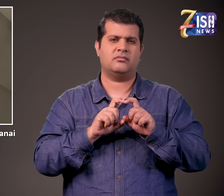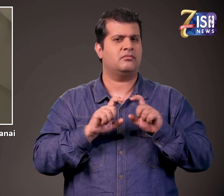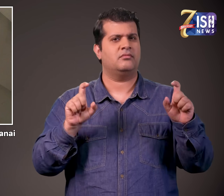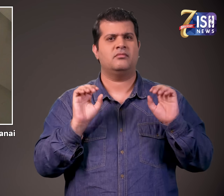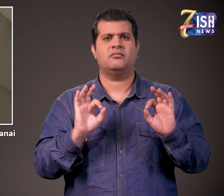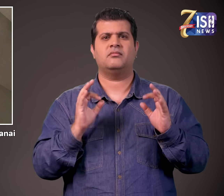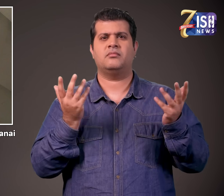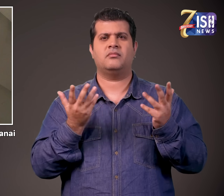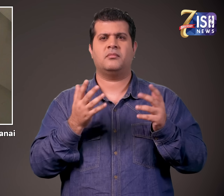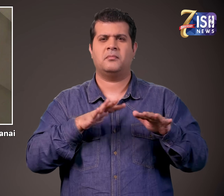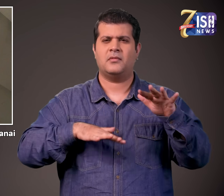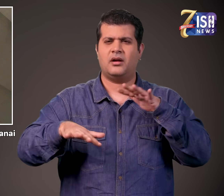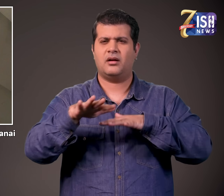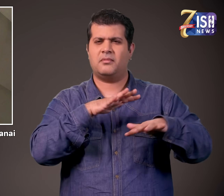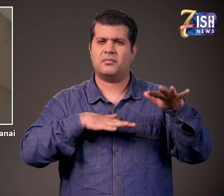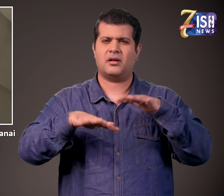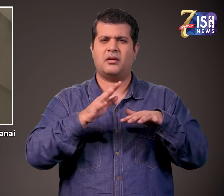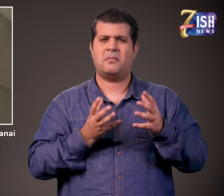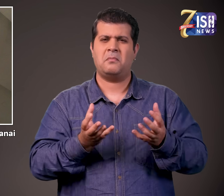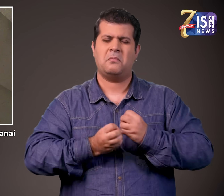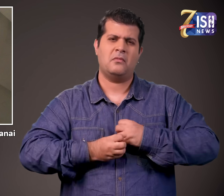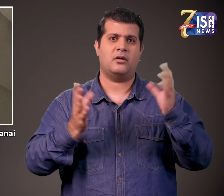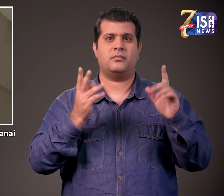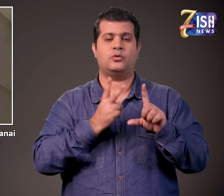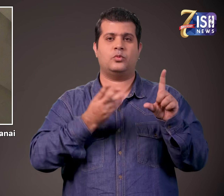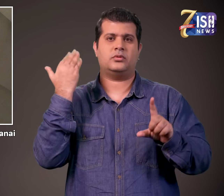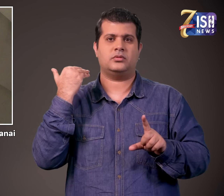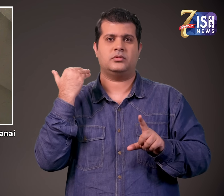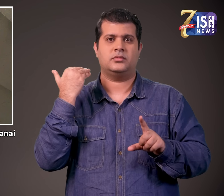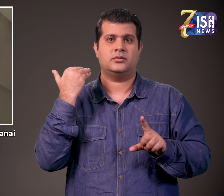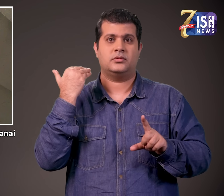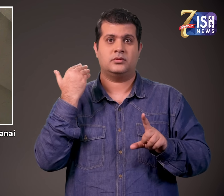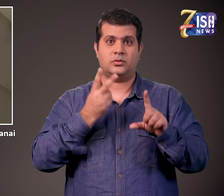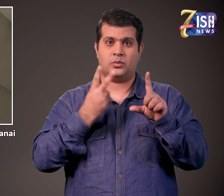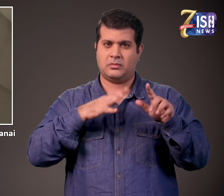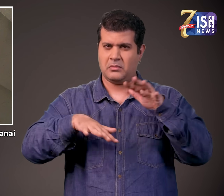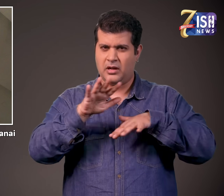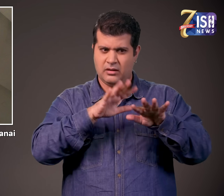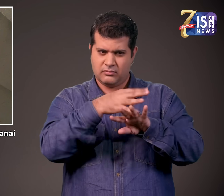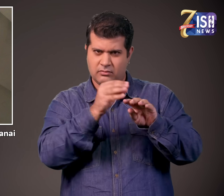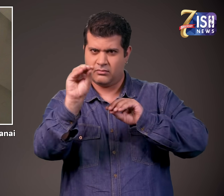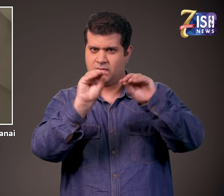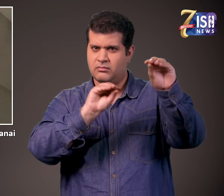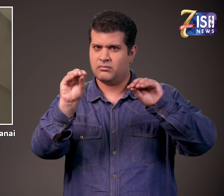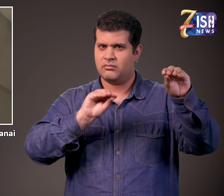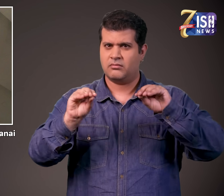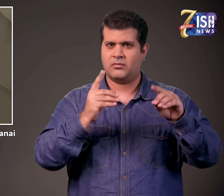has claimed that they had been preparing for the blasts since two years,